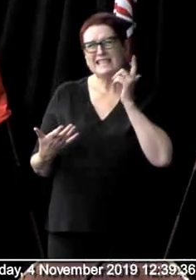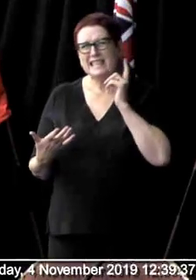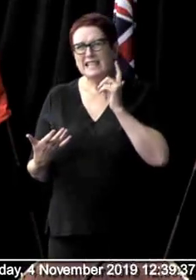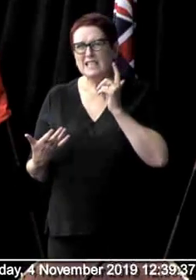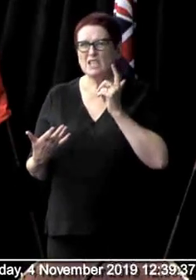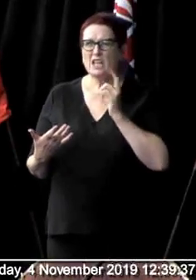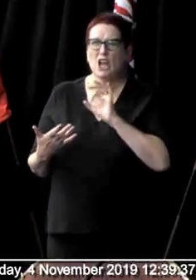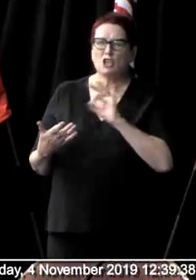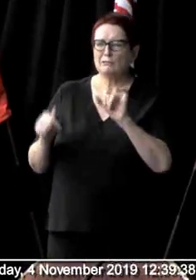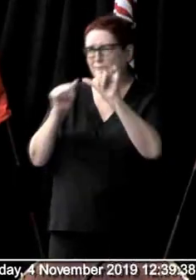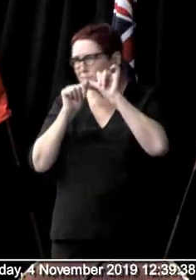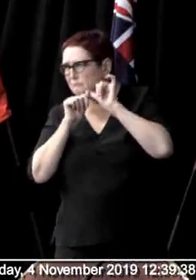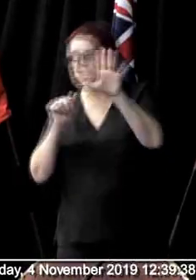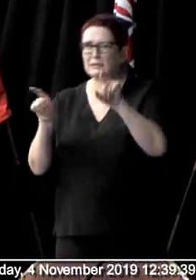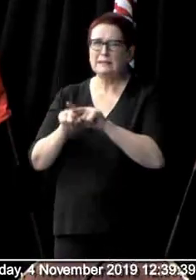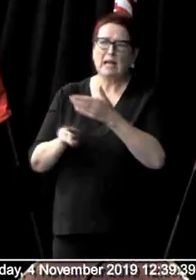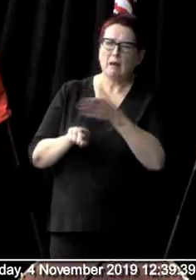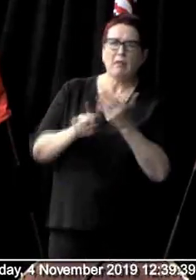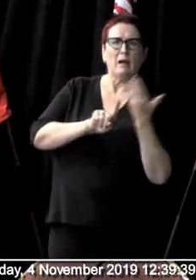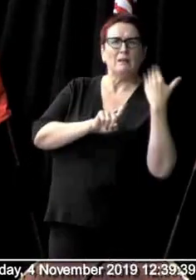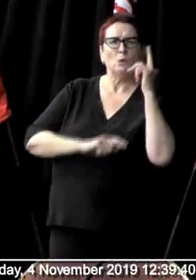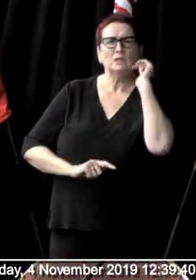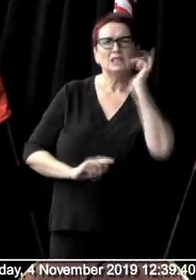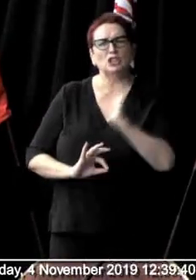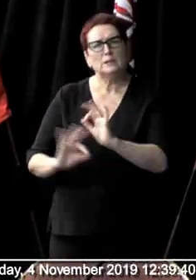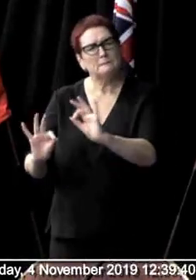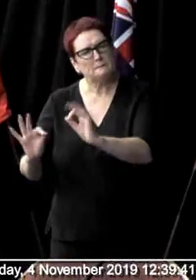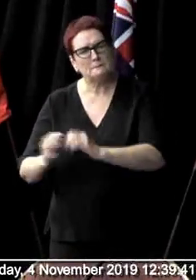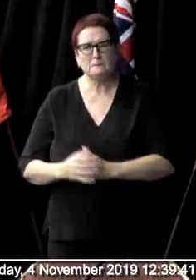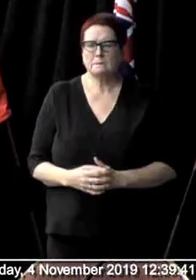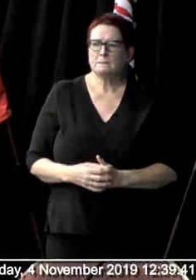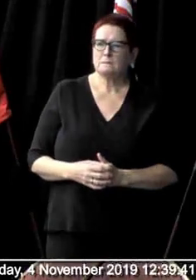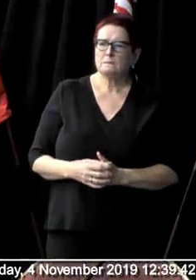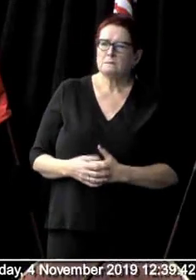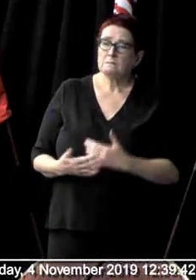as the other teachers, I guess. So she did what she had to do.